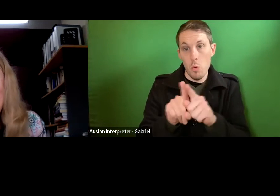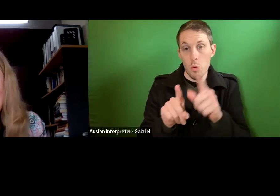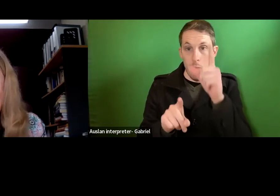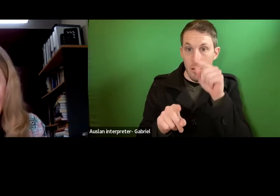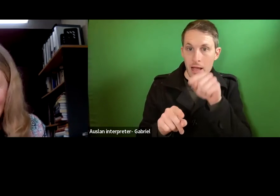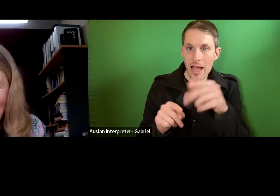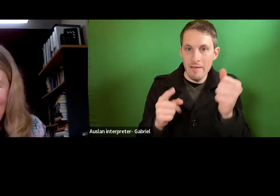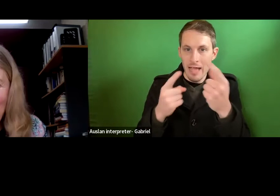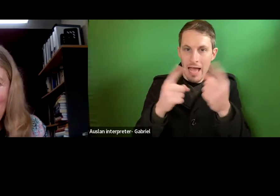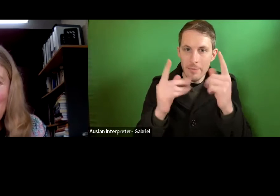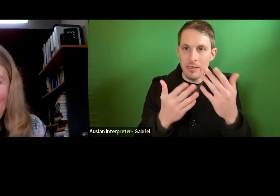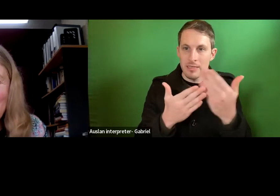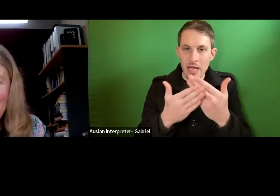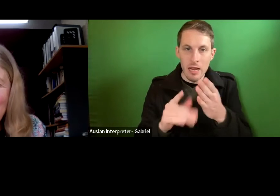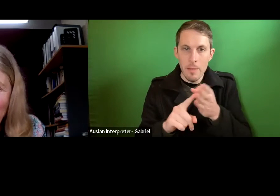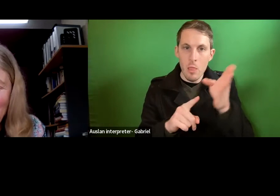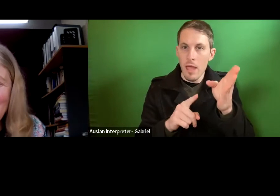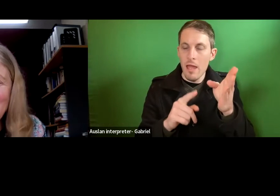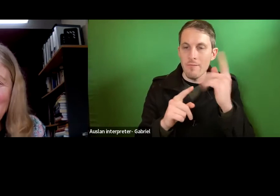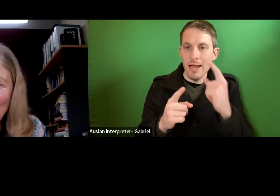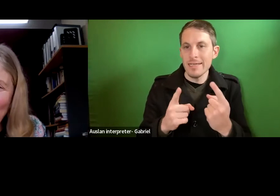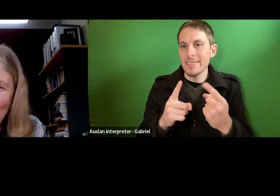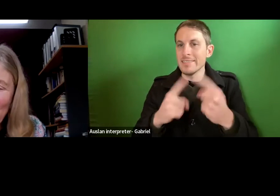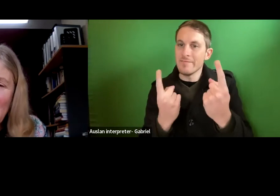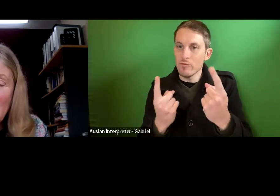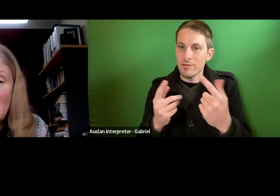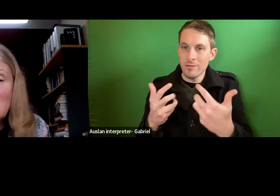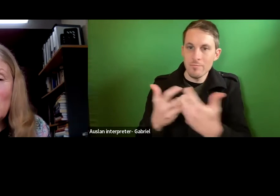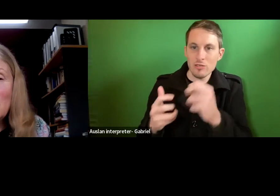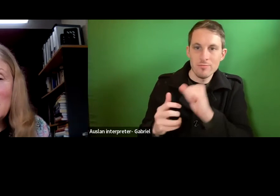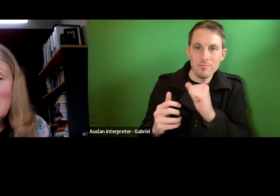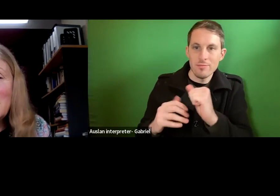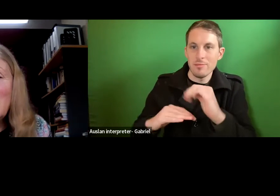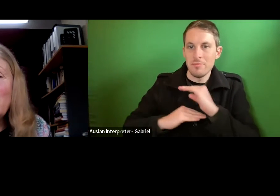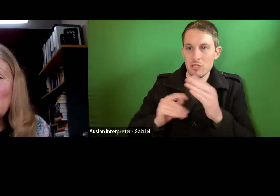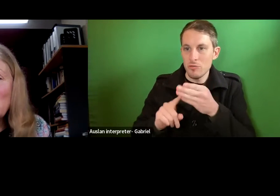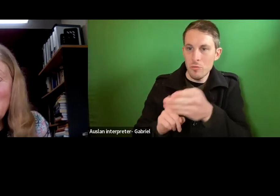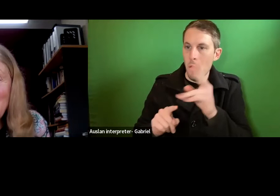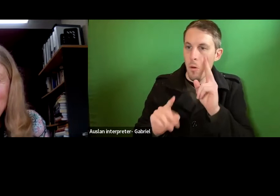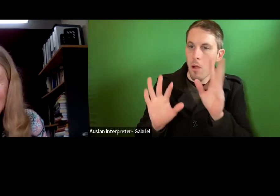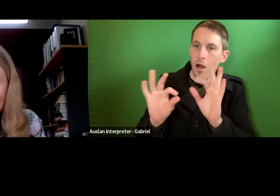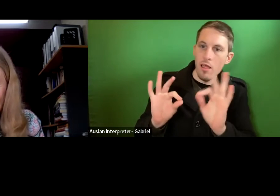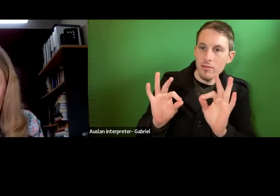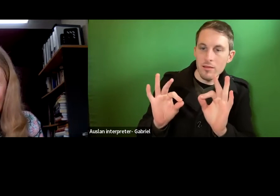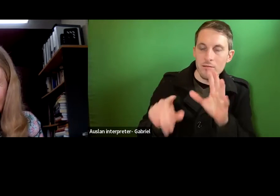they don't get picked up as having a significant issue. So the unfortunate reality is that we do